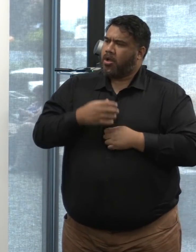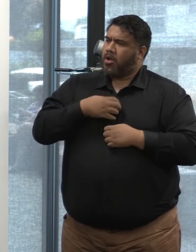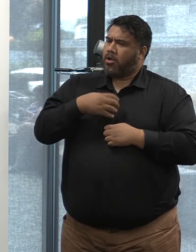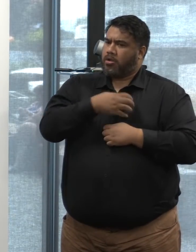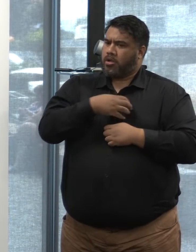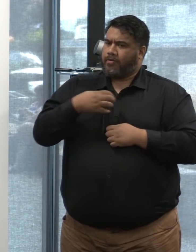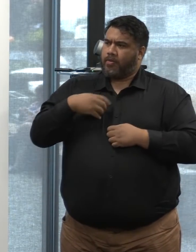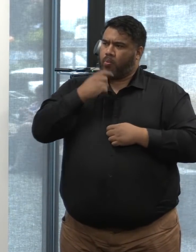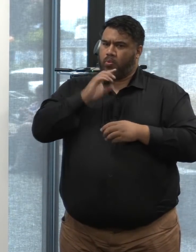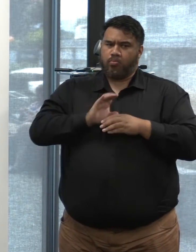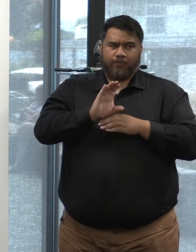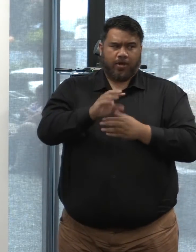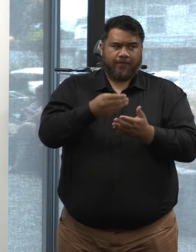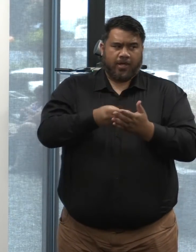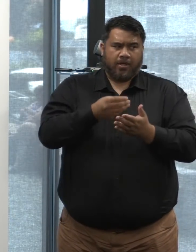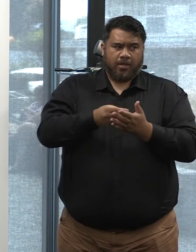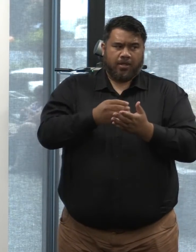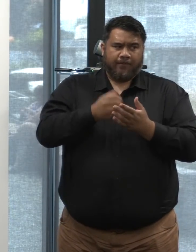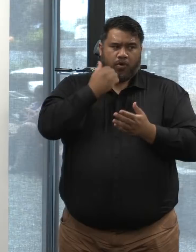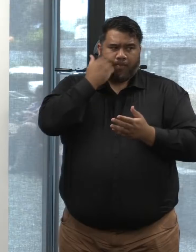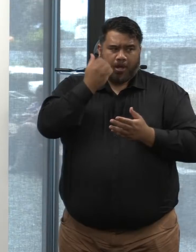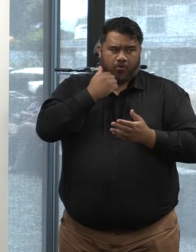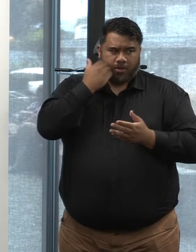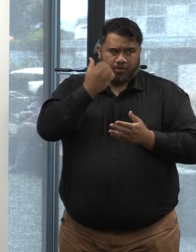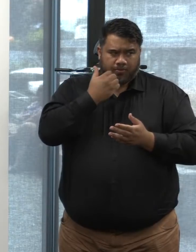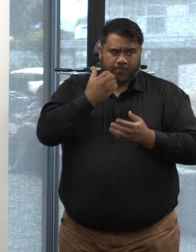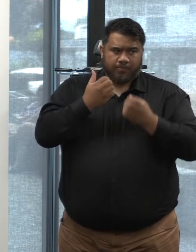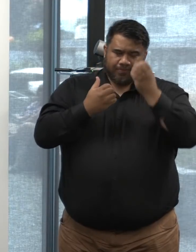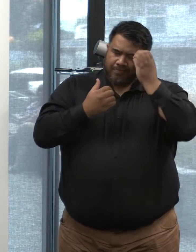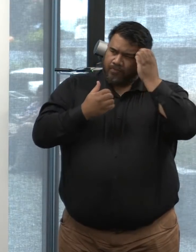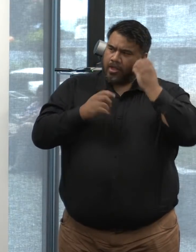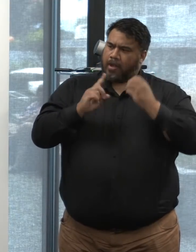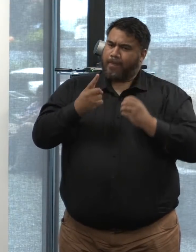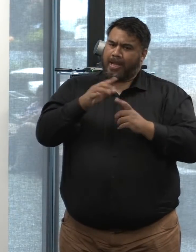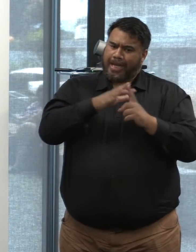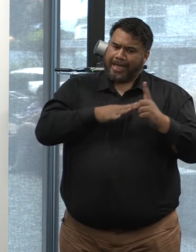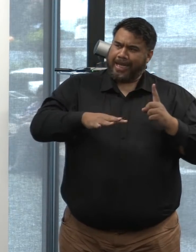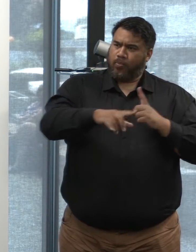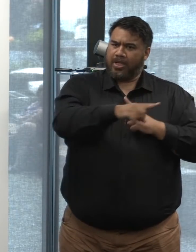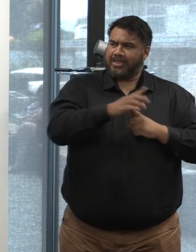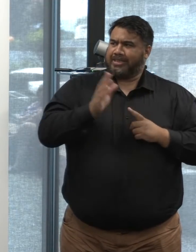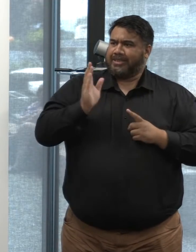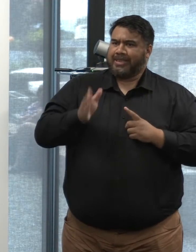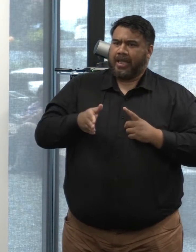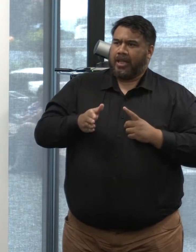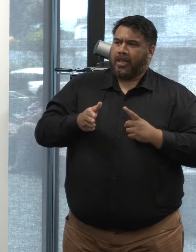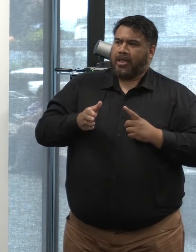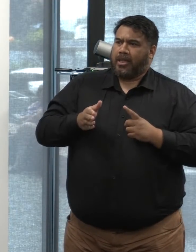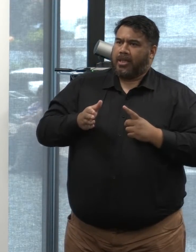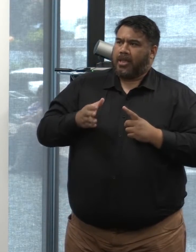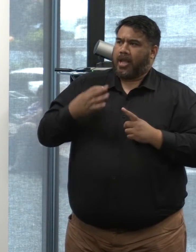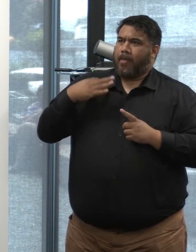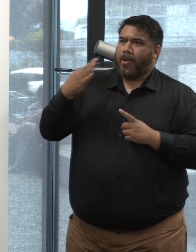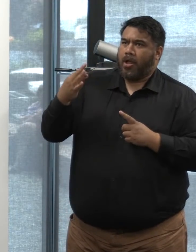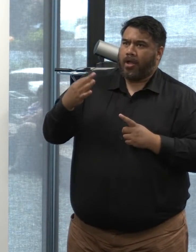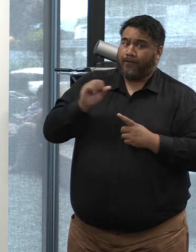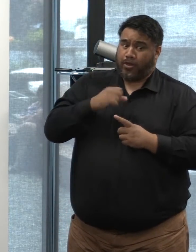forward their boosters. In terms of Maori lead